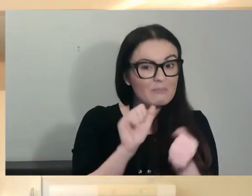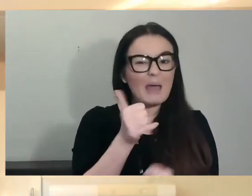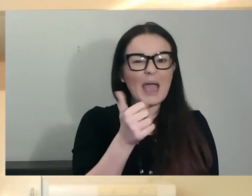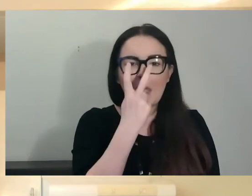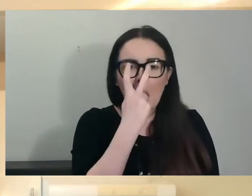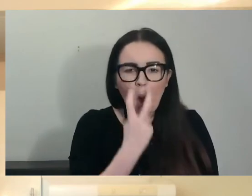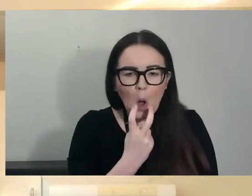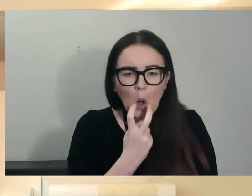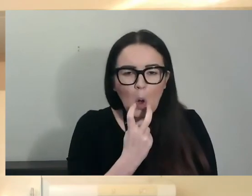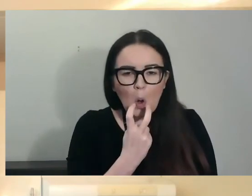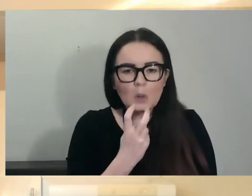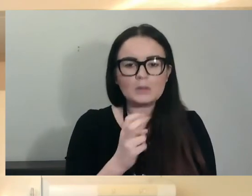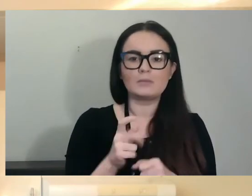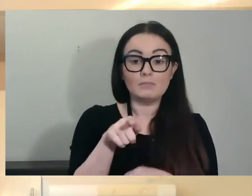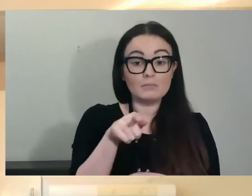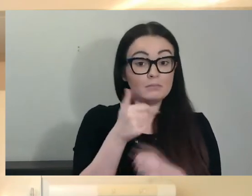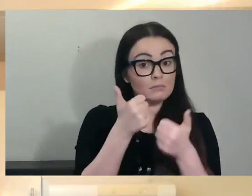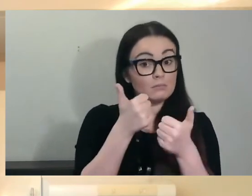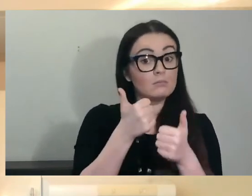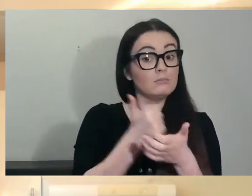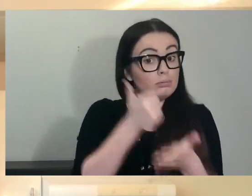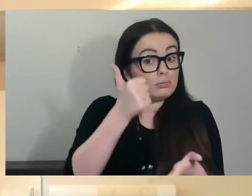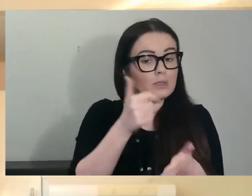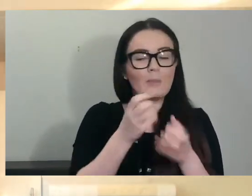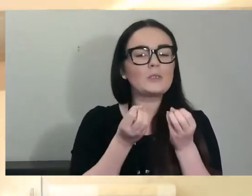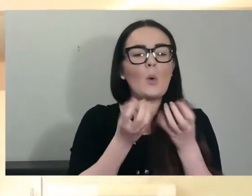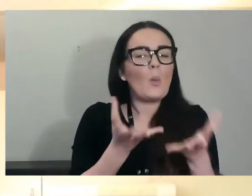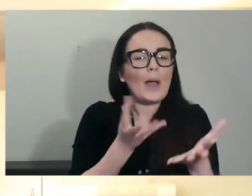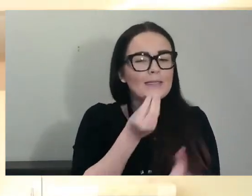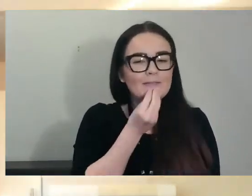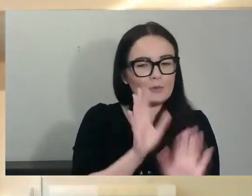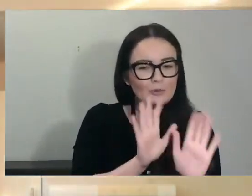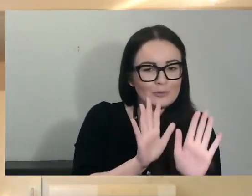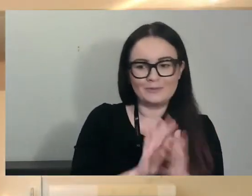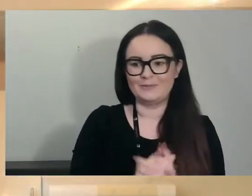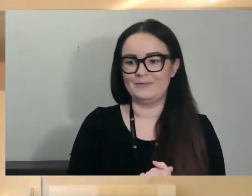are past their best so we're not wasting food, that's fantastic and these are definitely